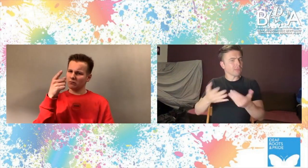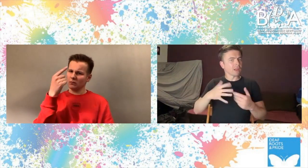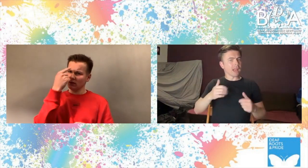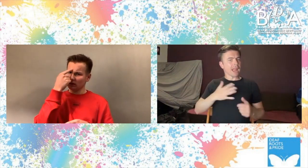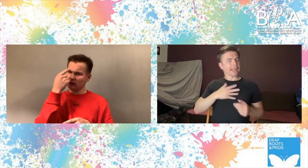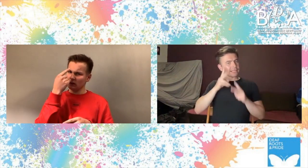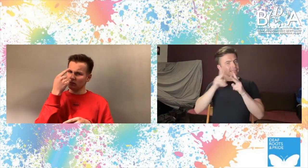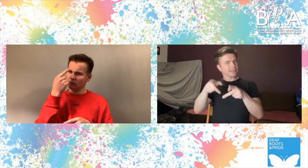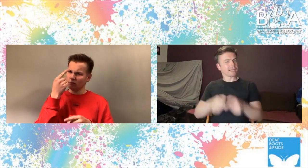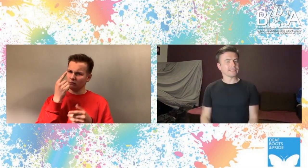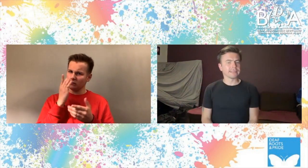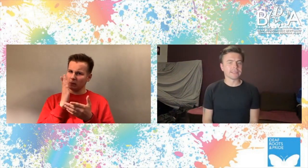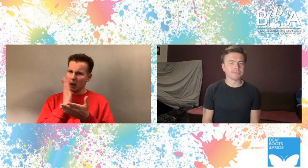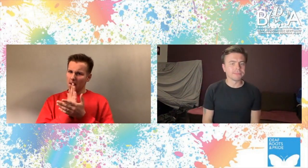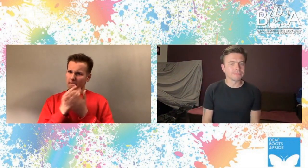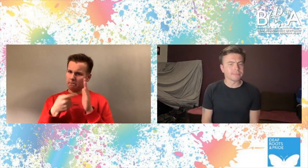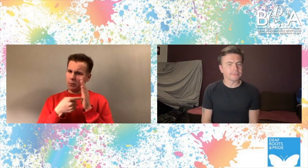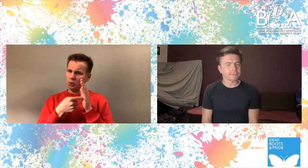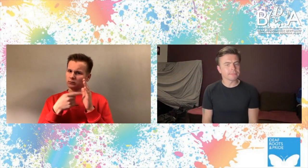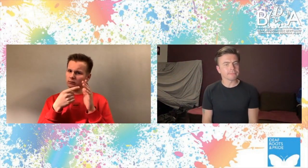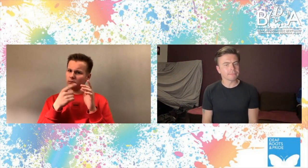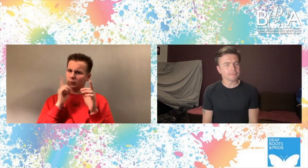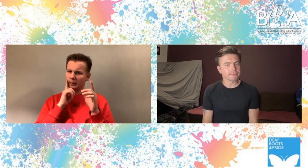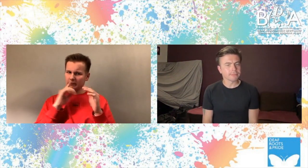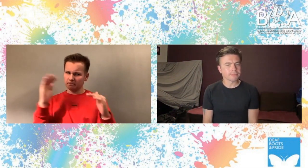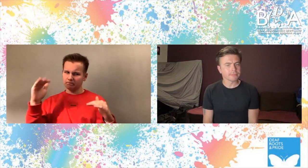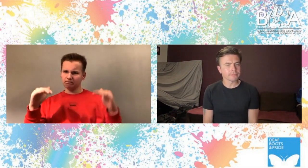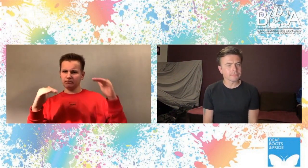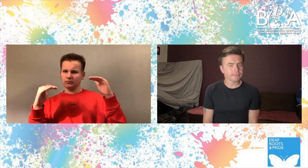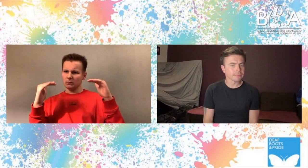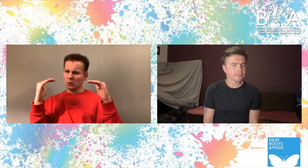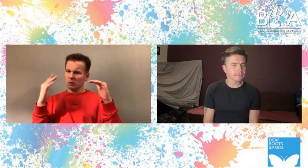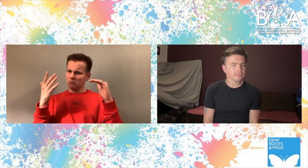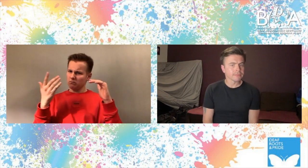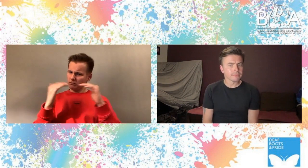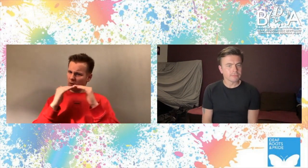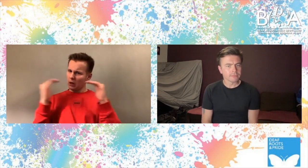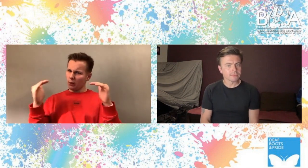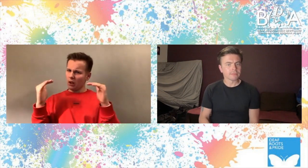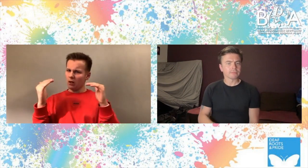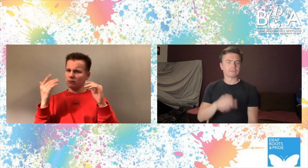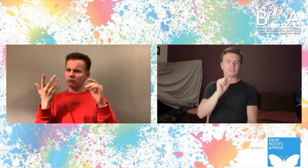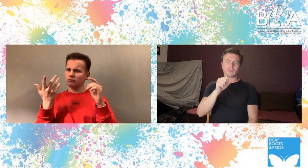I do feel it’s important to have equal representation for women.